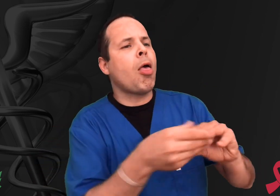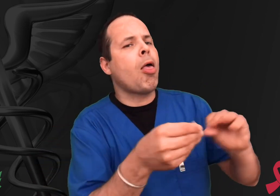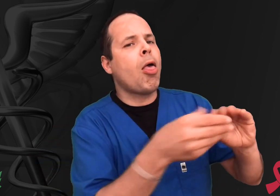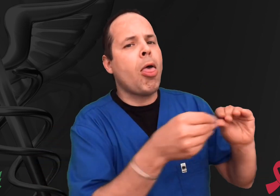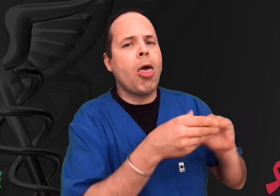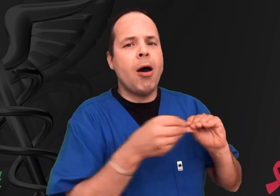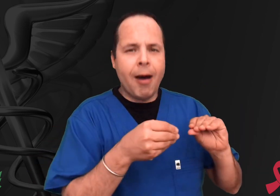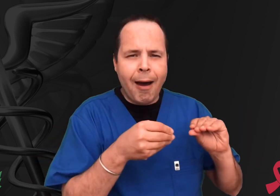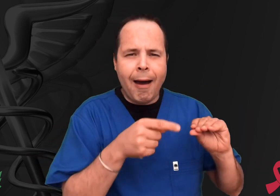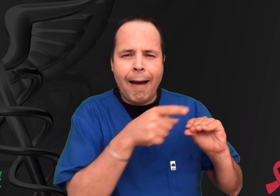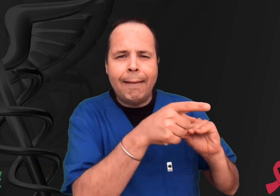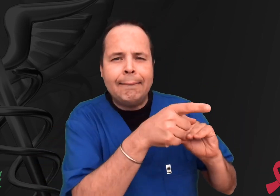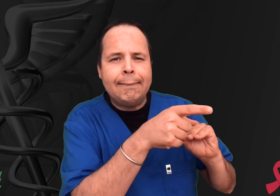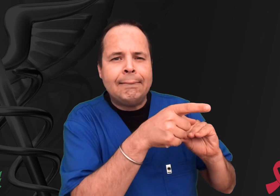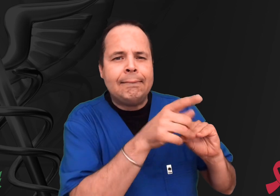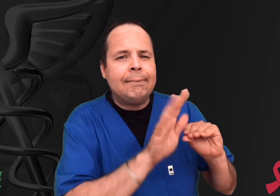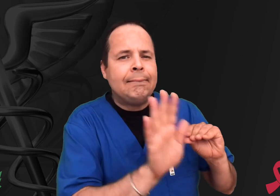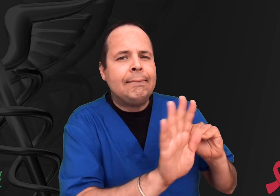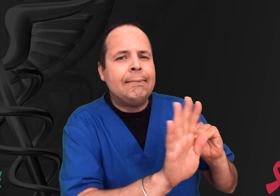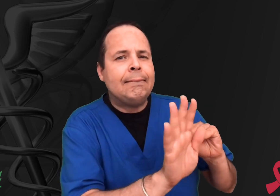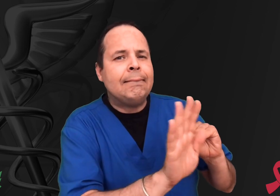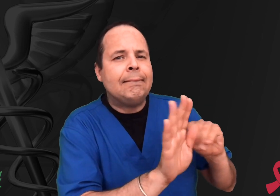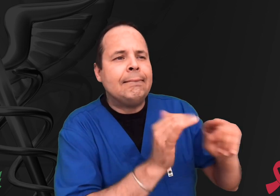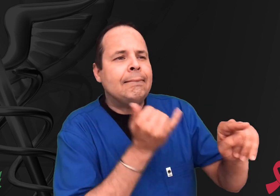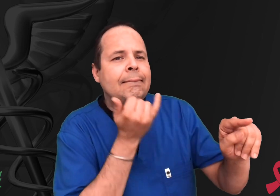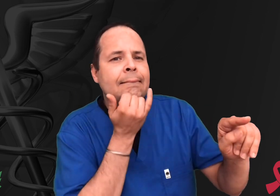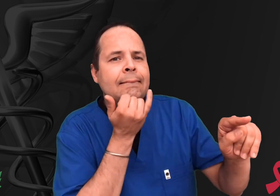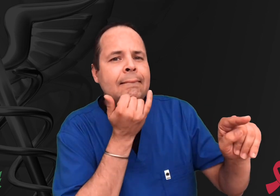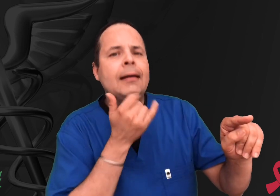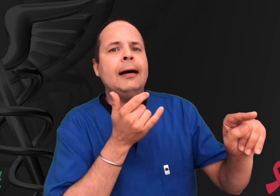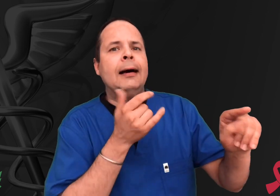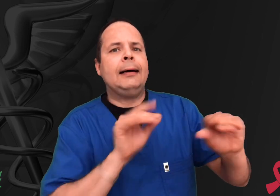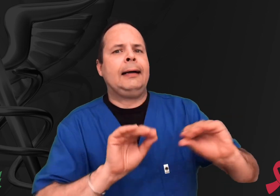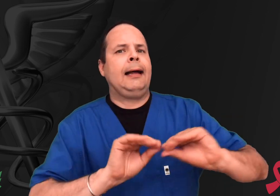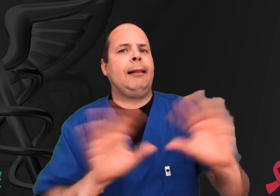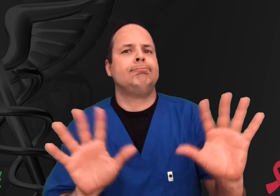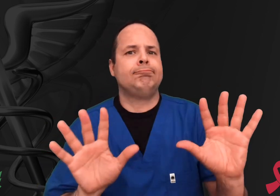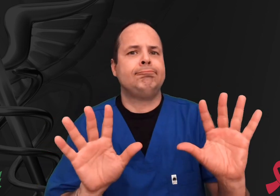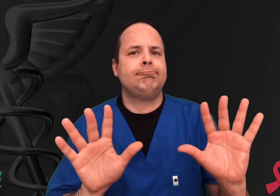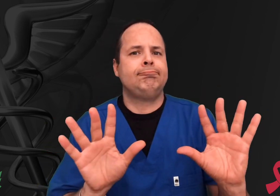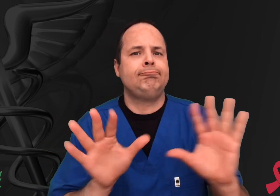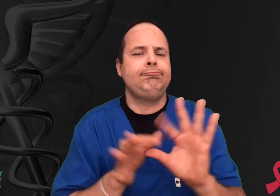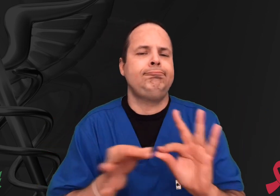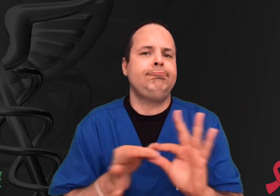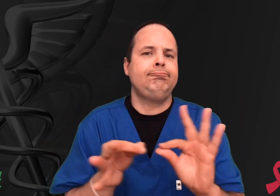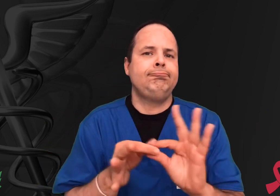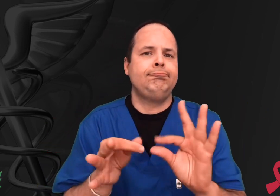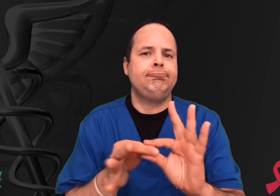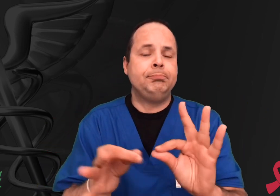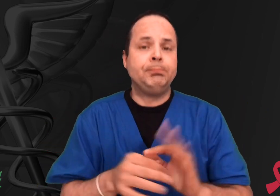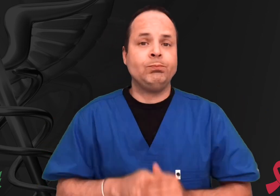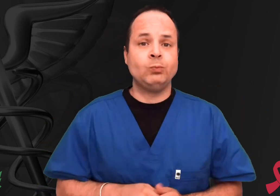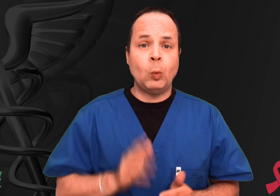and common myths which will be corrected with factual information.